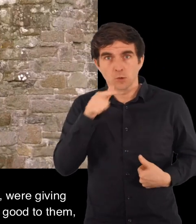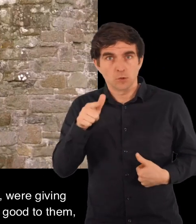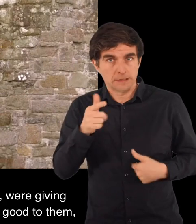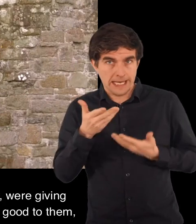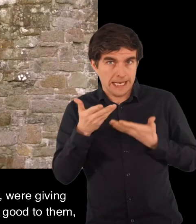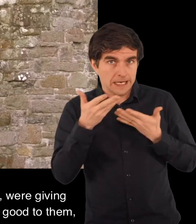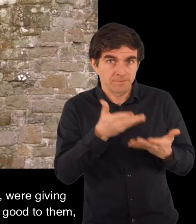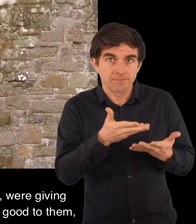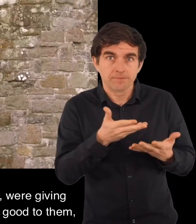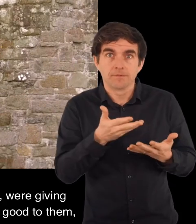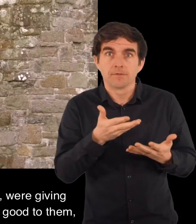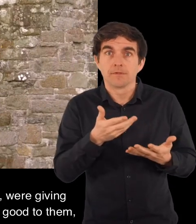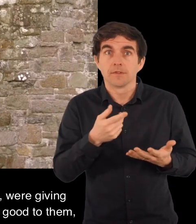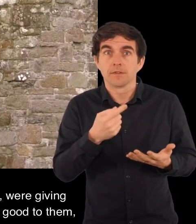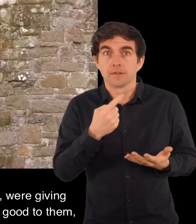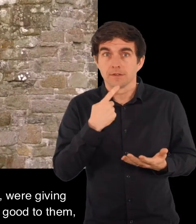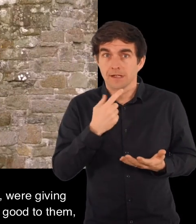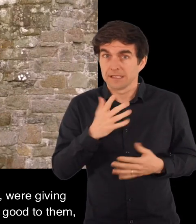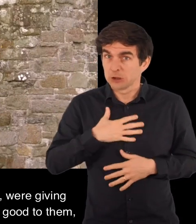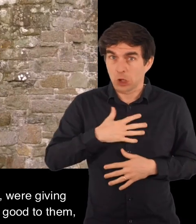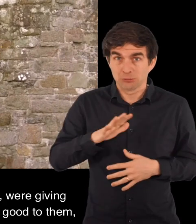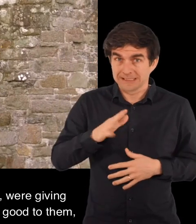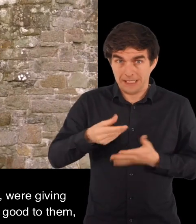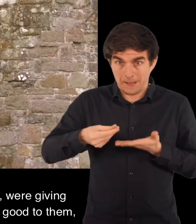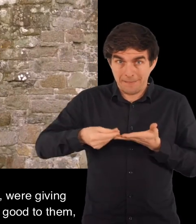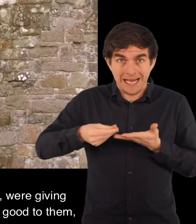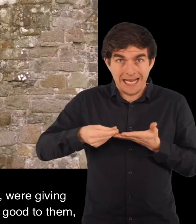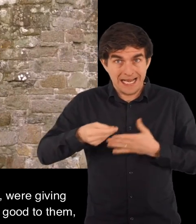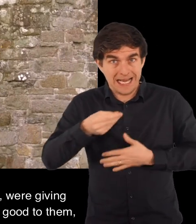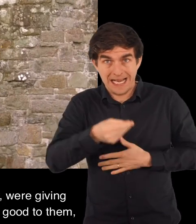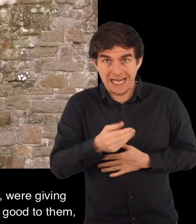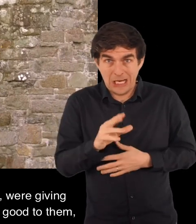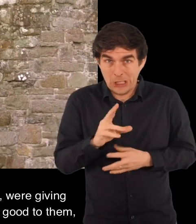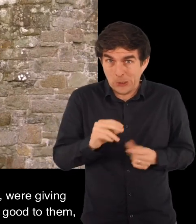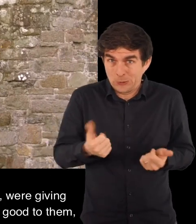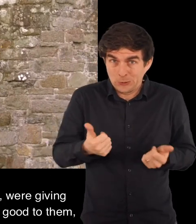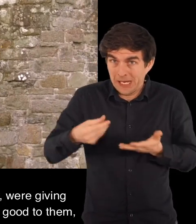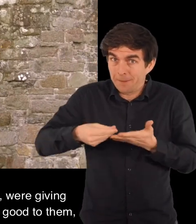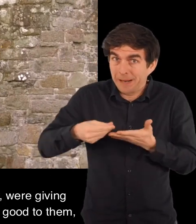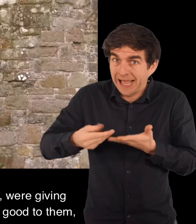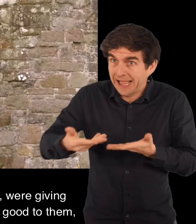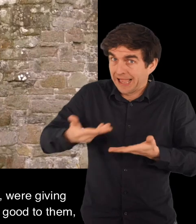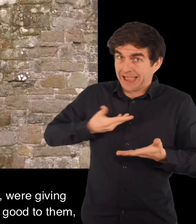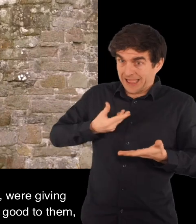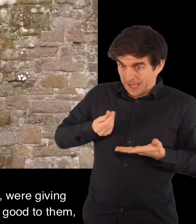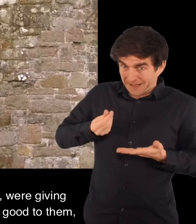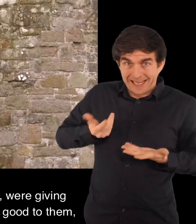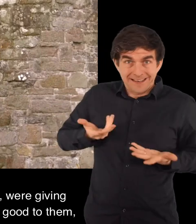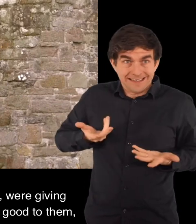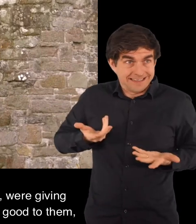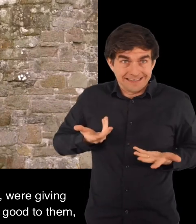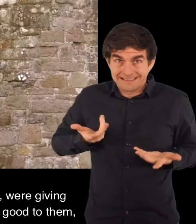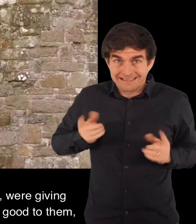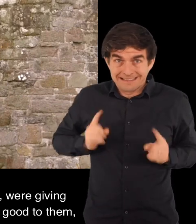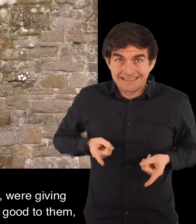were given them, O Sullivan, sorry, were giving money and they said money was no good to them,